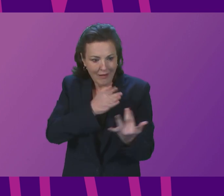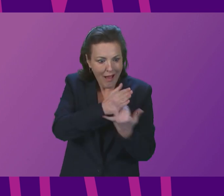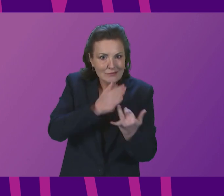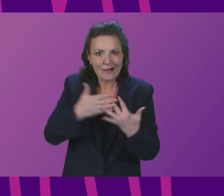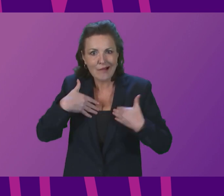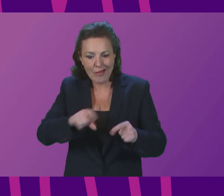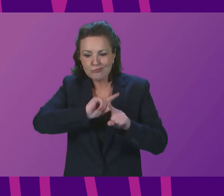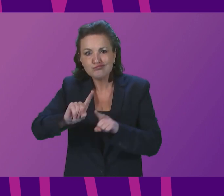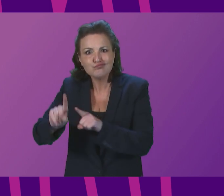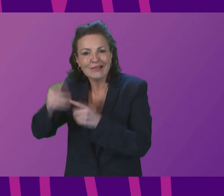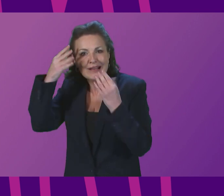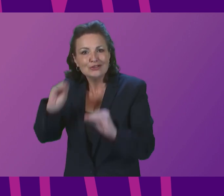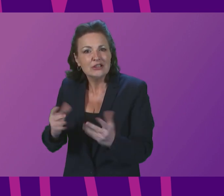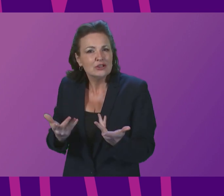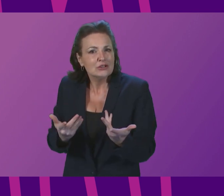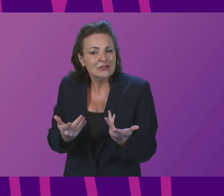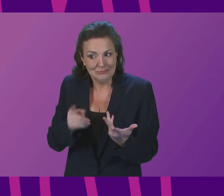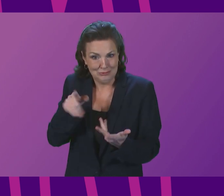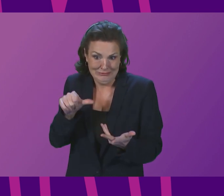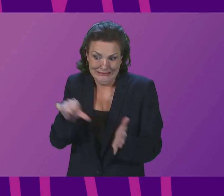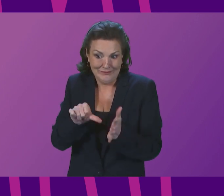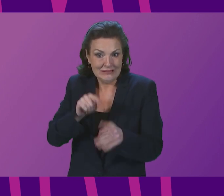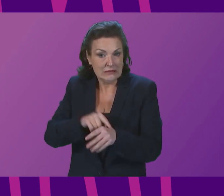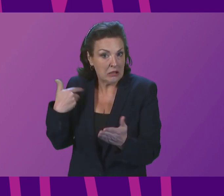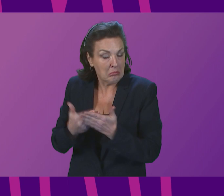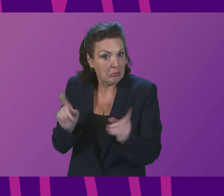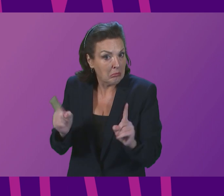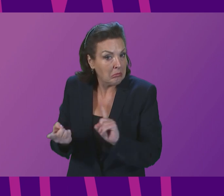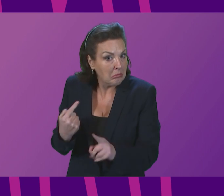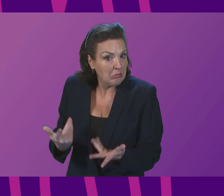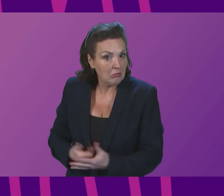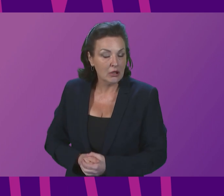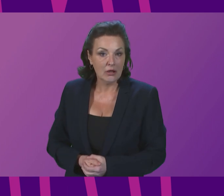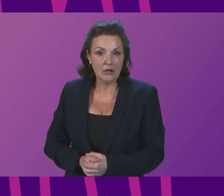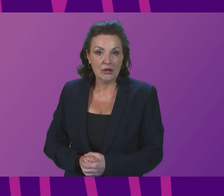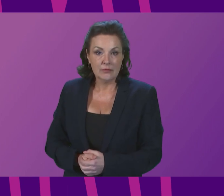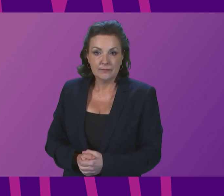that they should have the right to receive at such a difficult time?